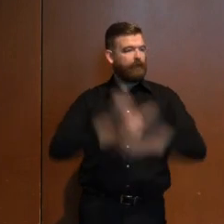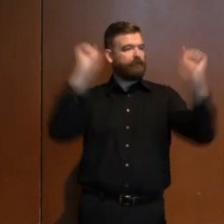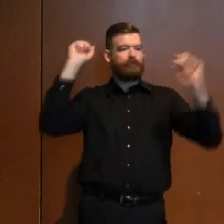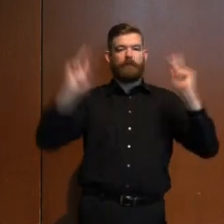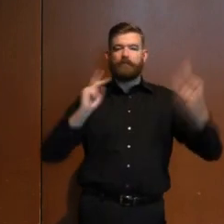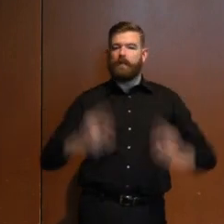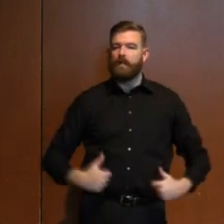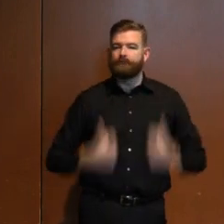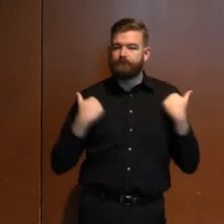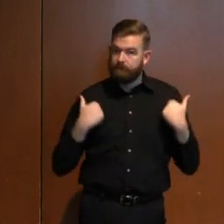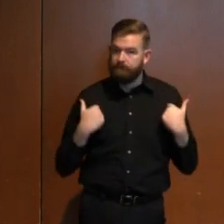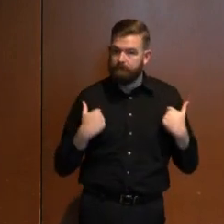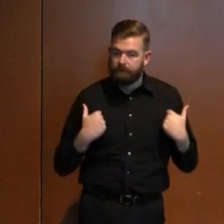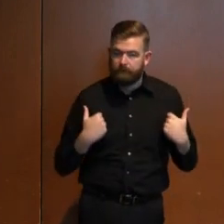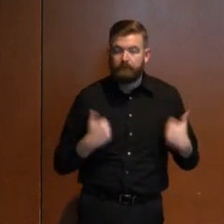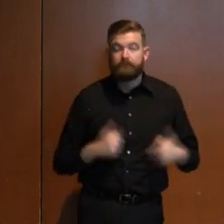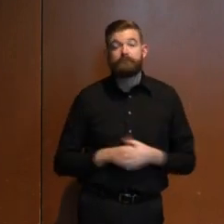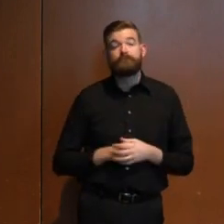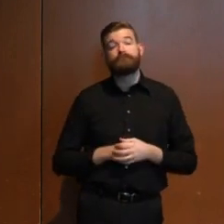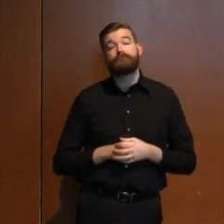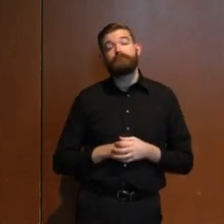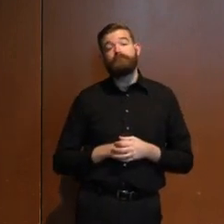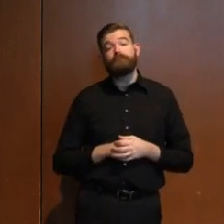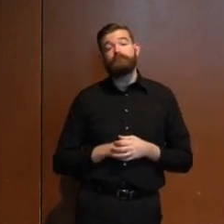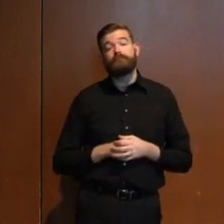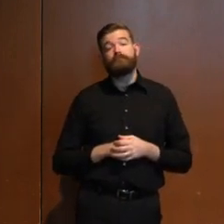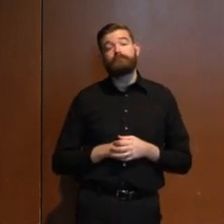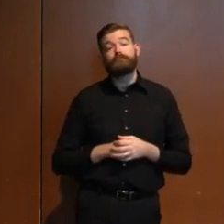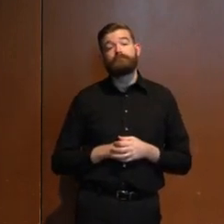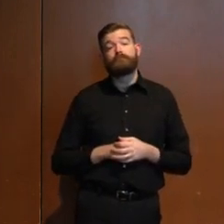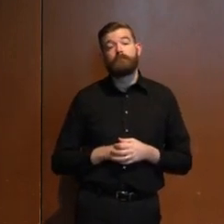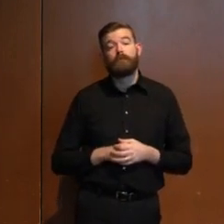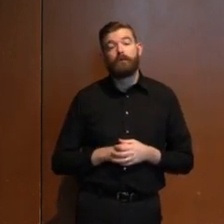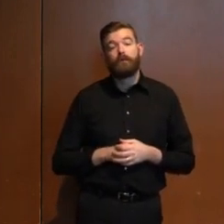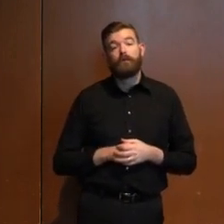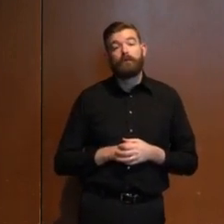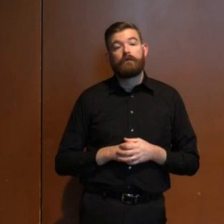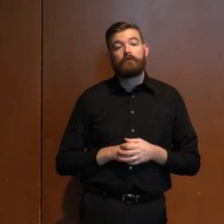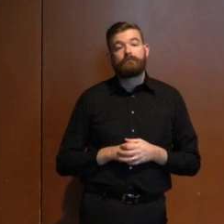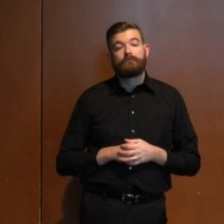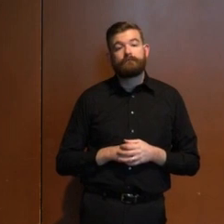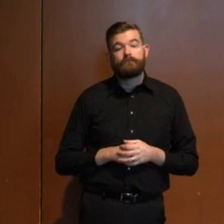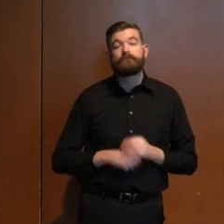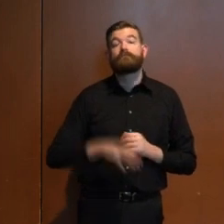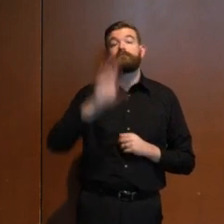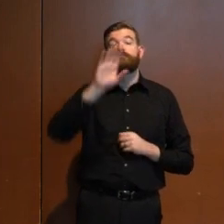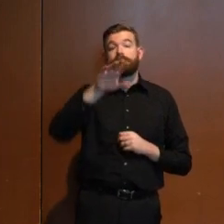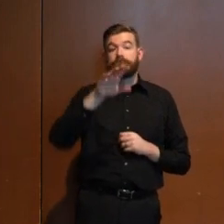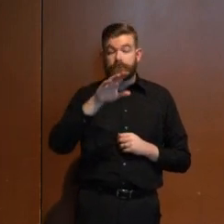MANY LIVES AS WE CAN AND PREVENT AS MANY PEOPLE FROM GETTING AS SICK AS WE CAN.